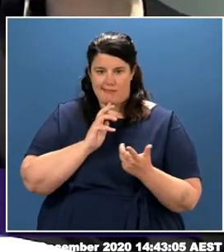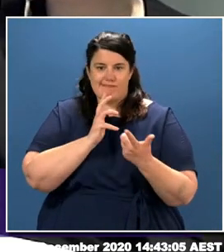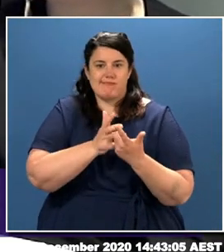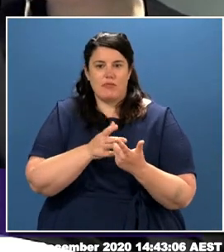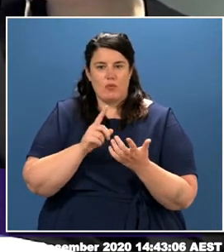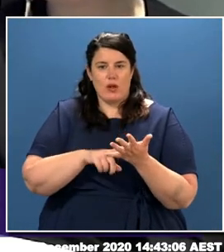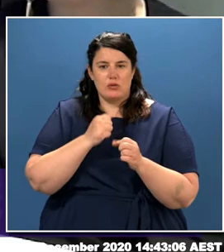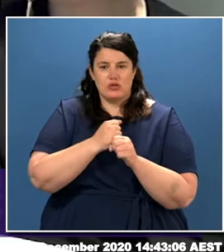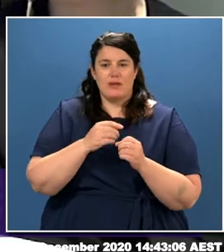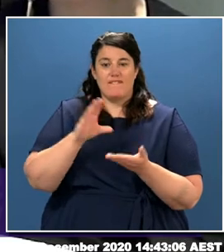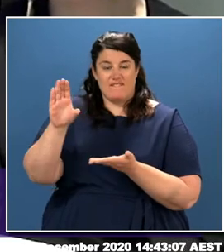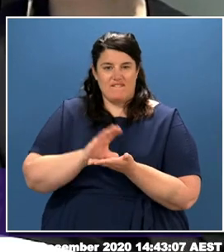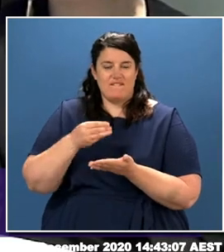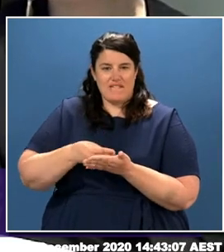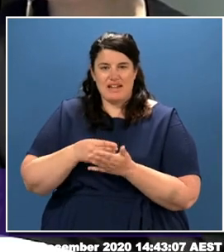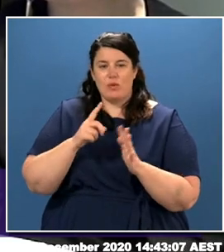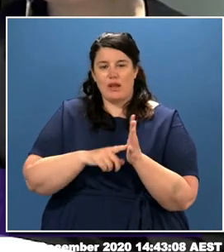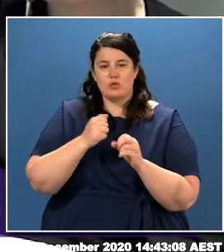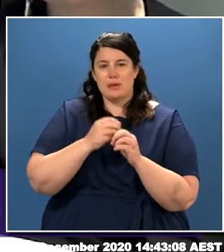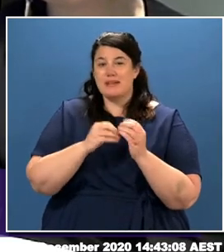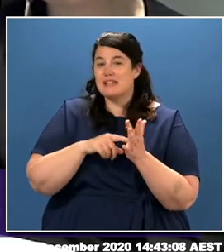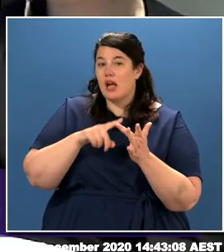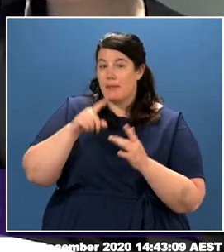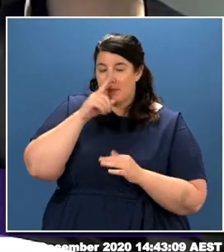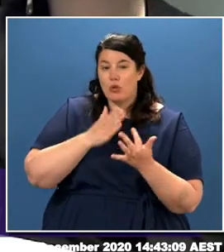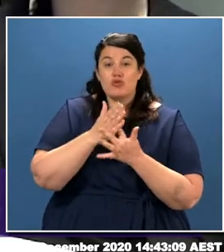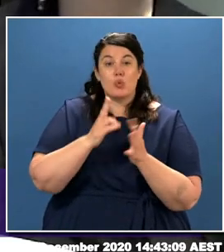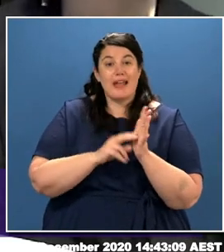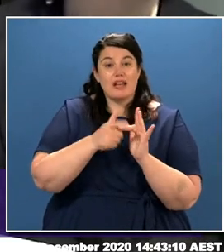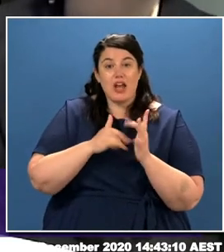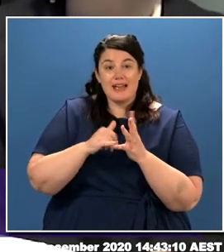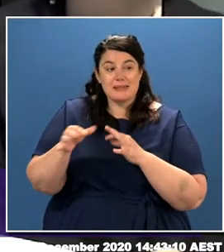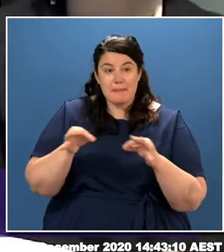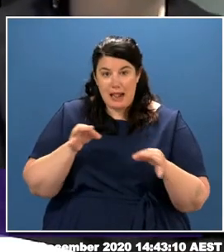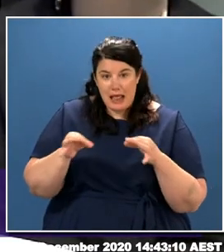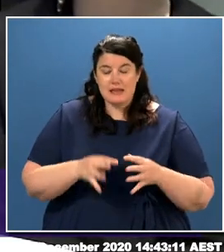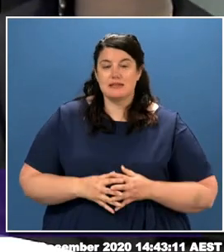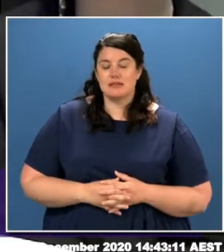people with disability through NDIS plans, et cetera, that high-level